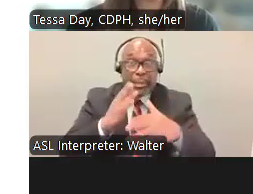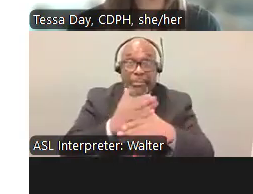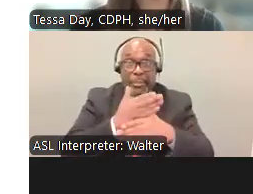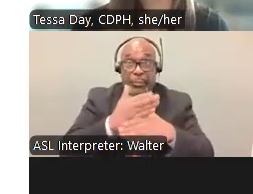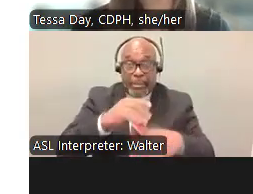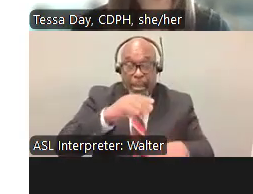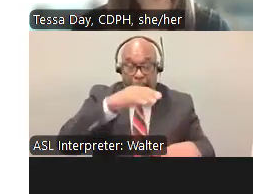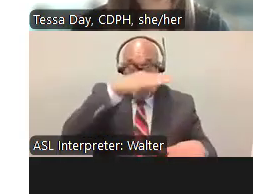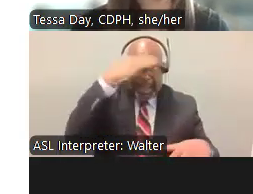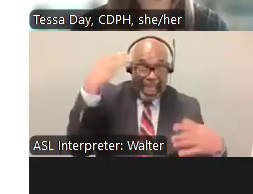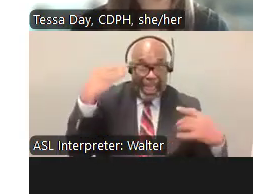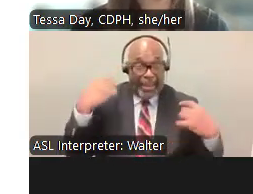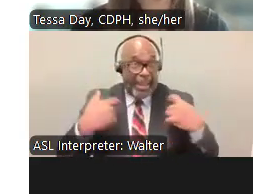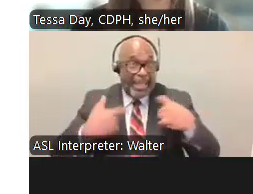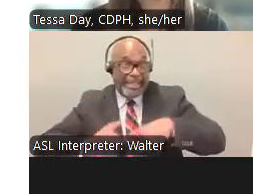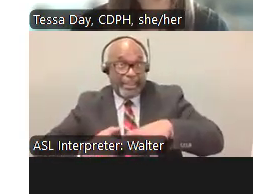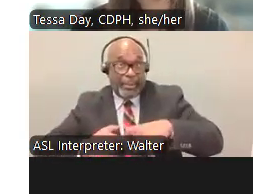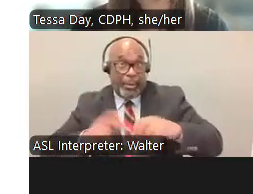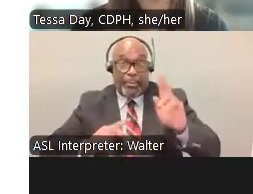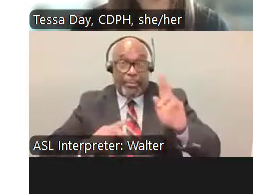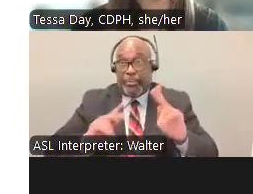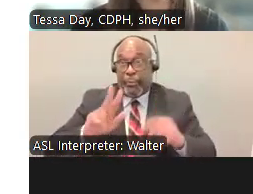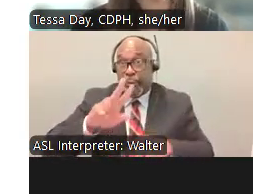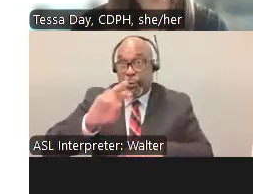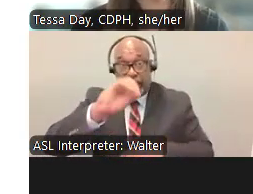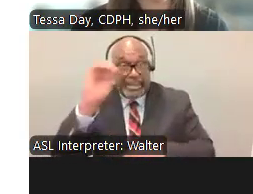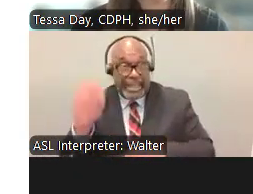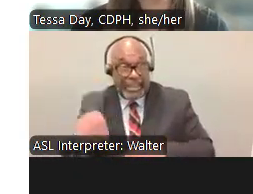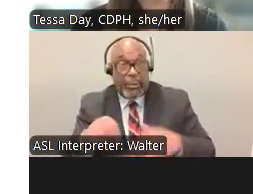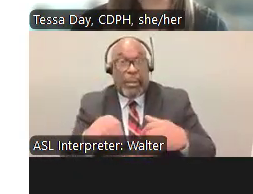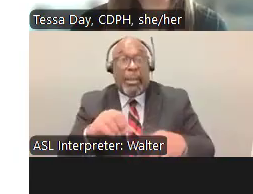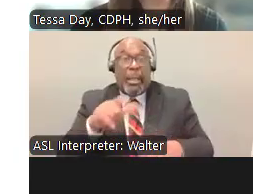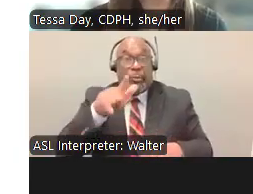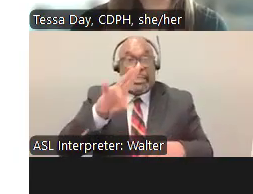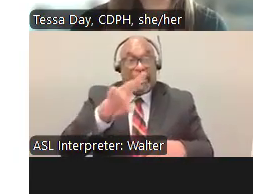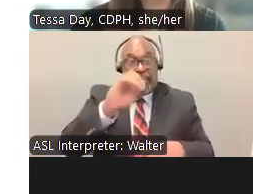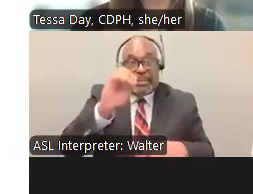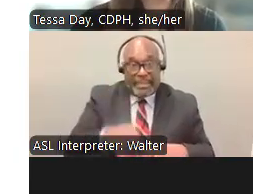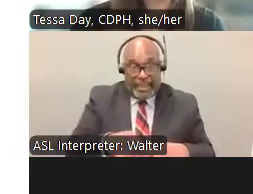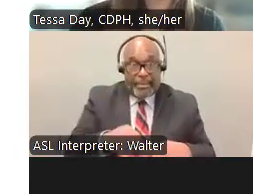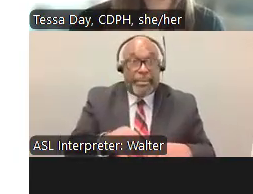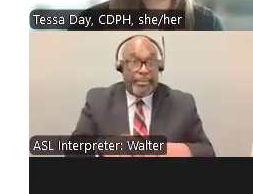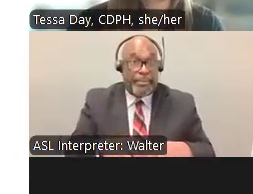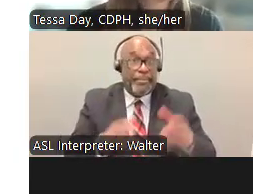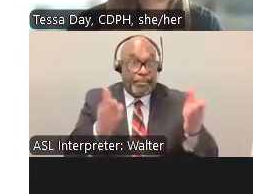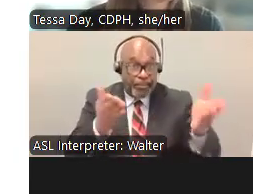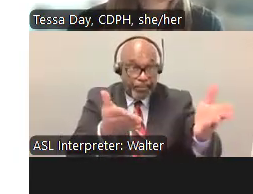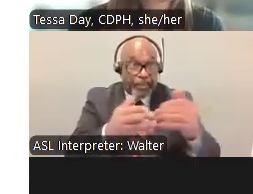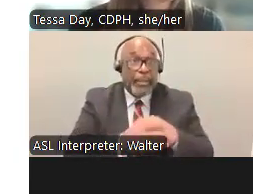13:26:35 Latino Chicagoans at 32% and 27% 13:26:38 respectively. The next